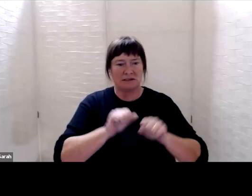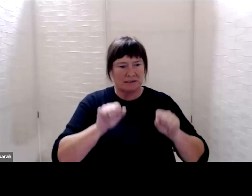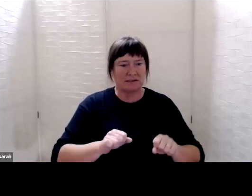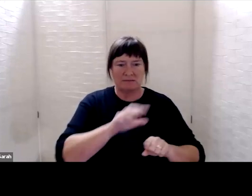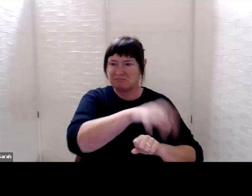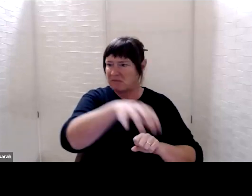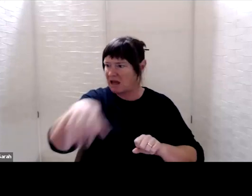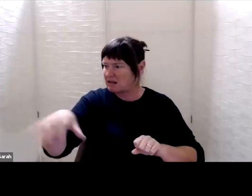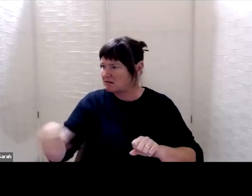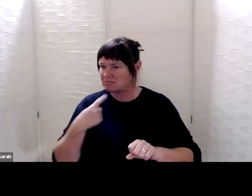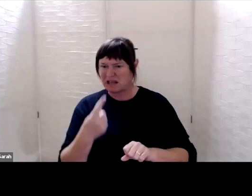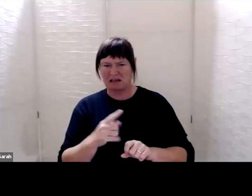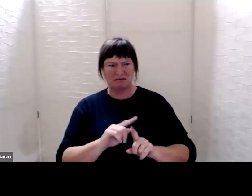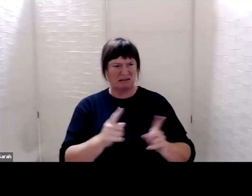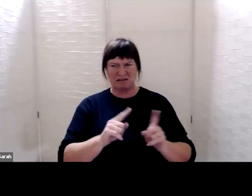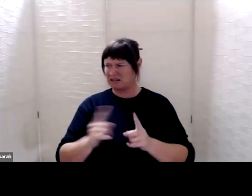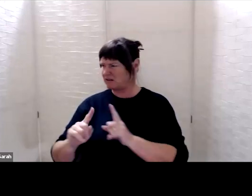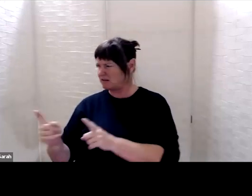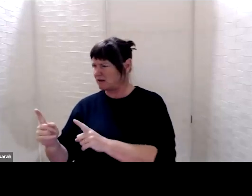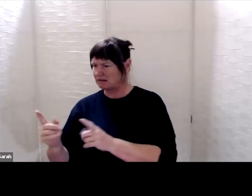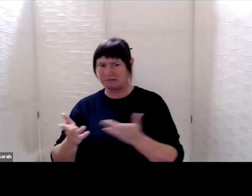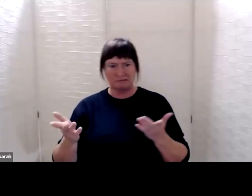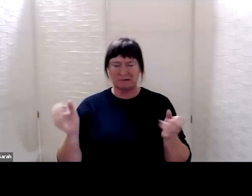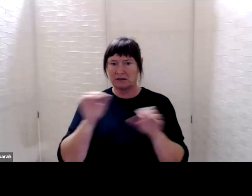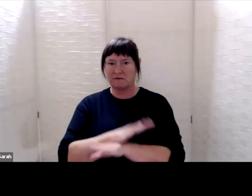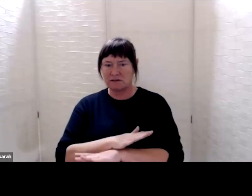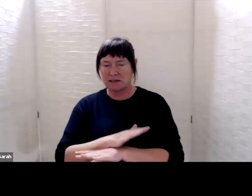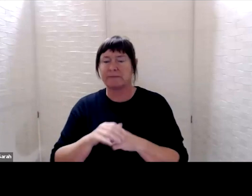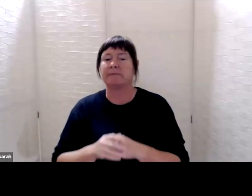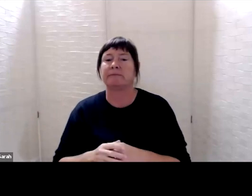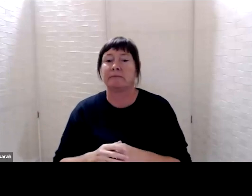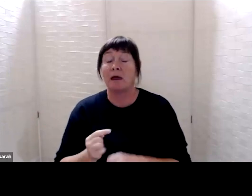So when the rules were written or drafted back in 2011,